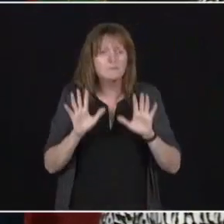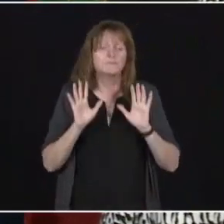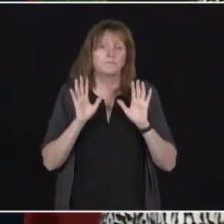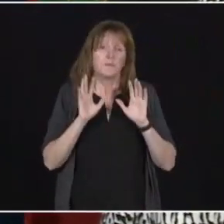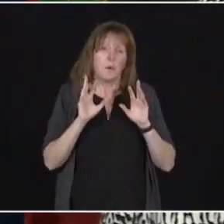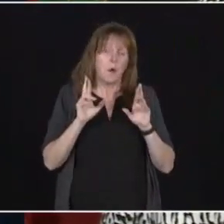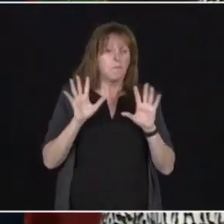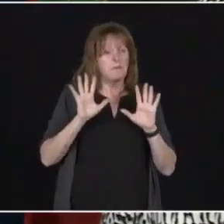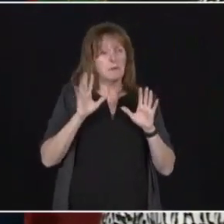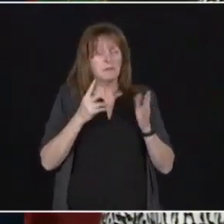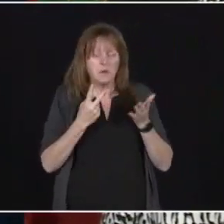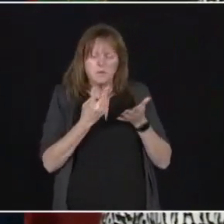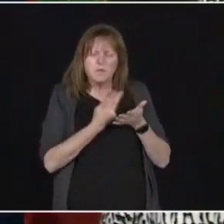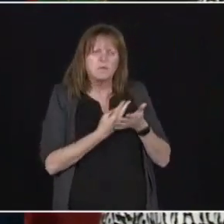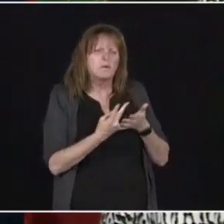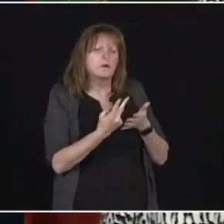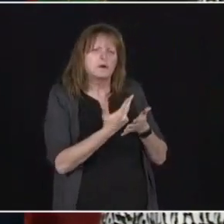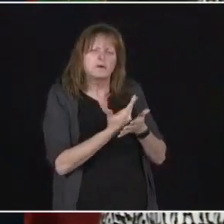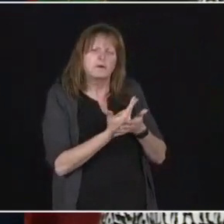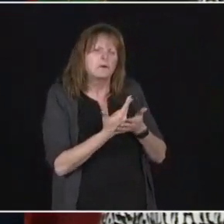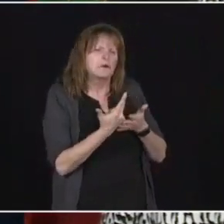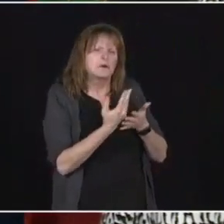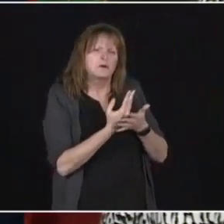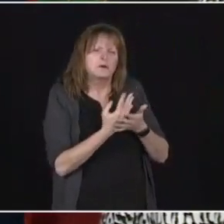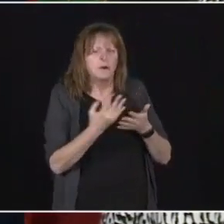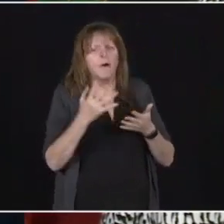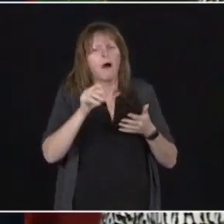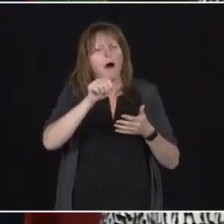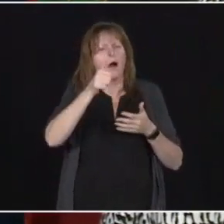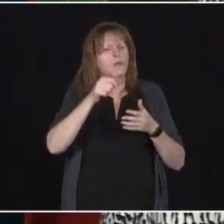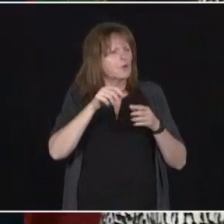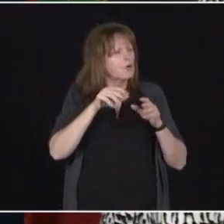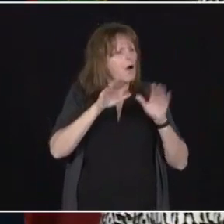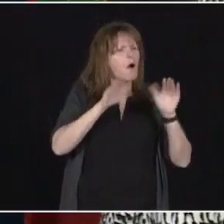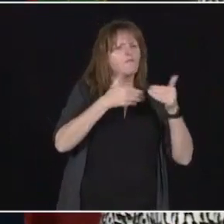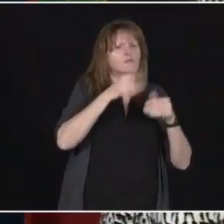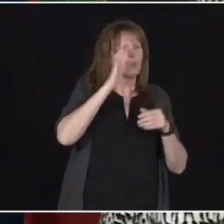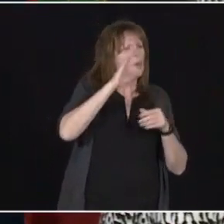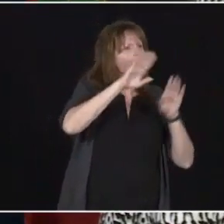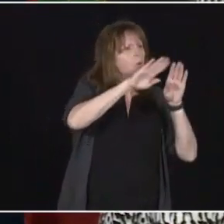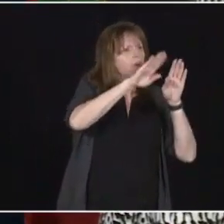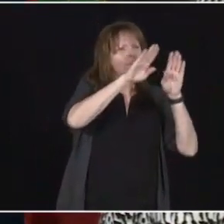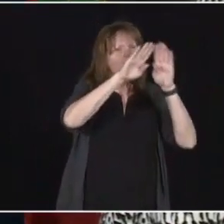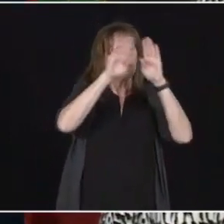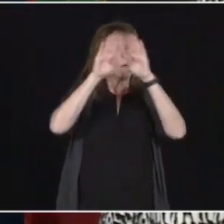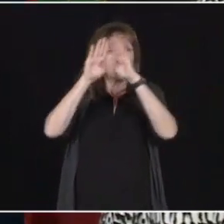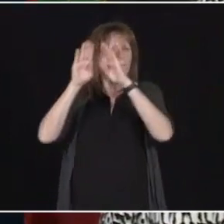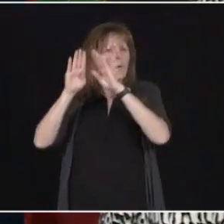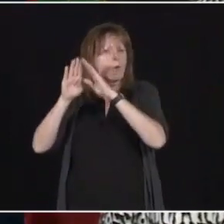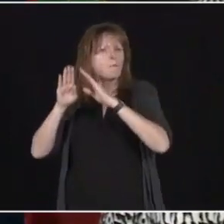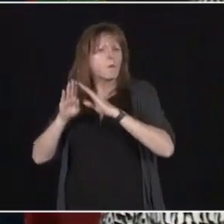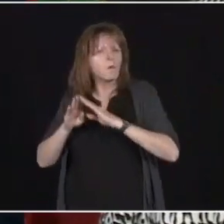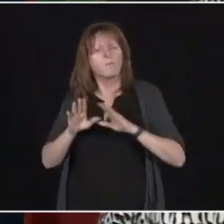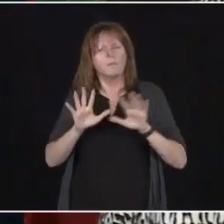advantage of online. You can get a vast majority of everything if he does go online, you don't have to wait in